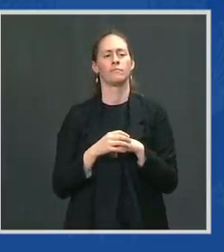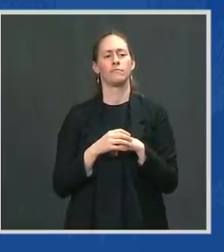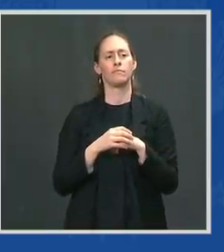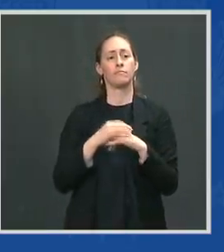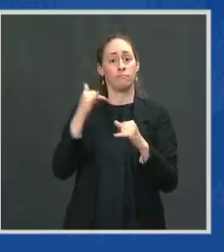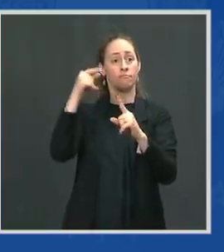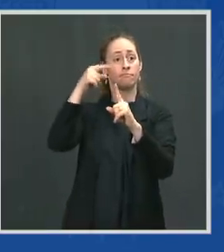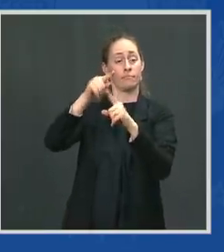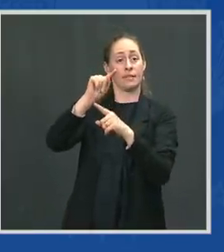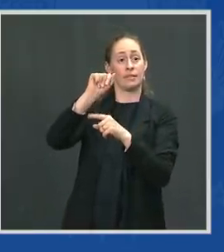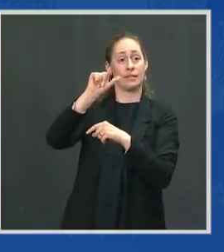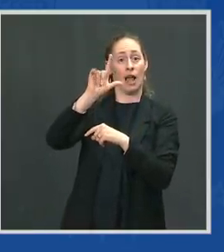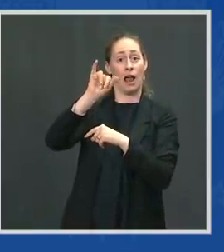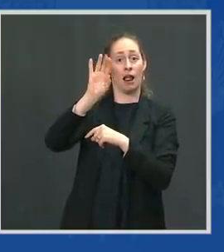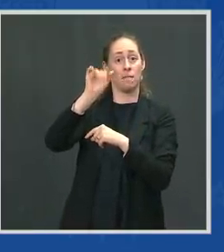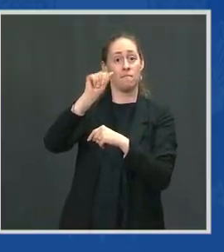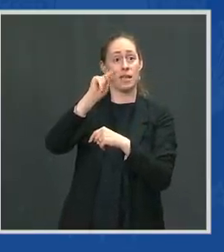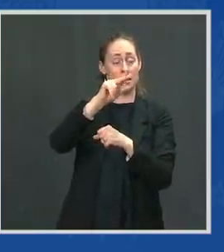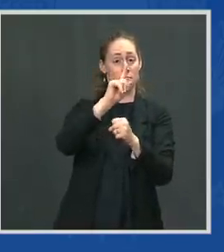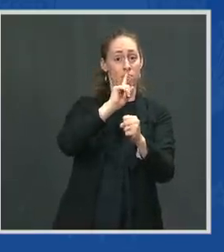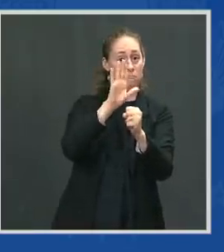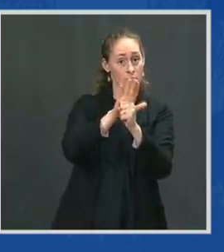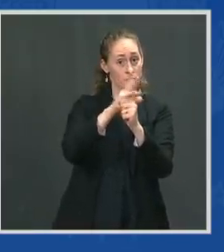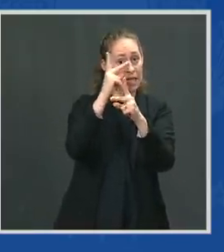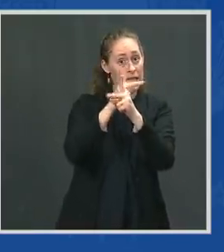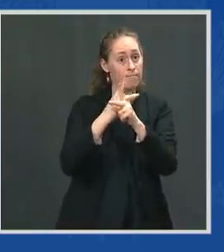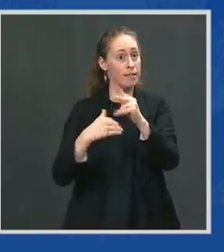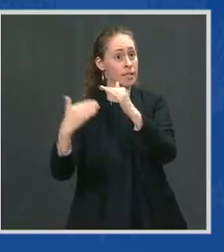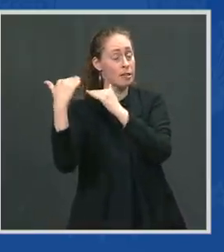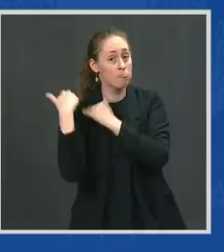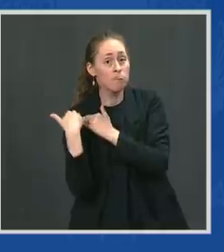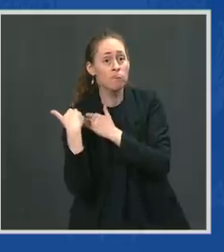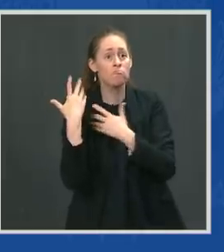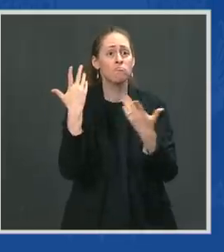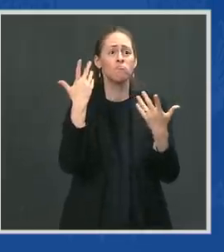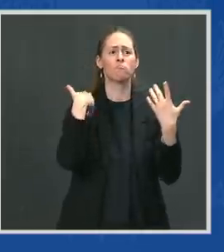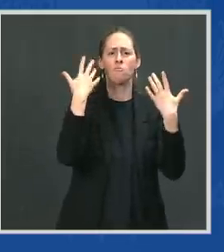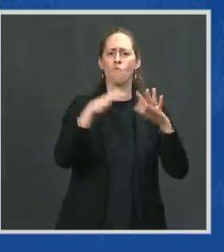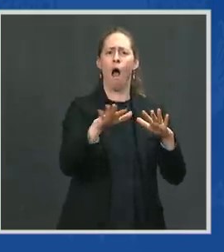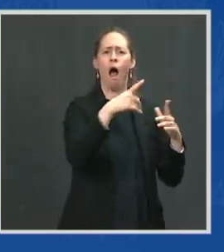not to allow any terrorists to threaten the United States or its allies from Afghan soil.